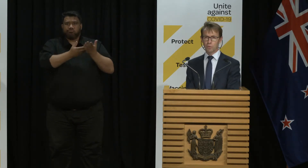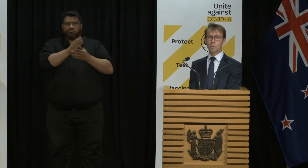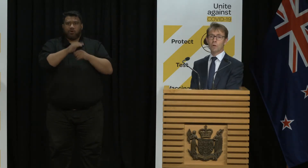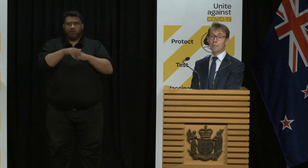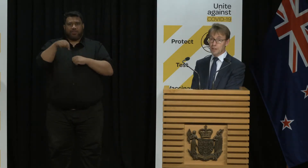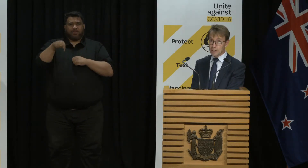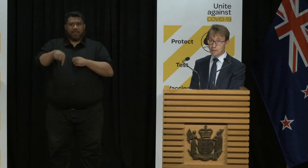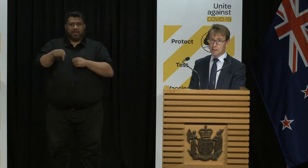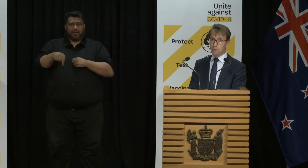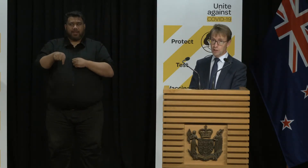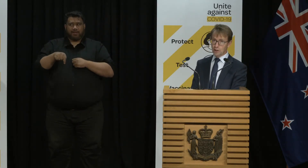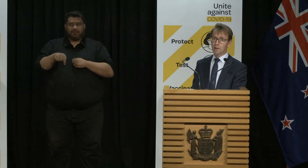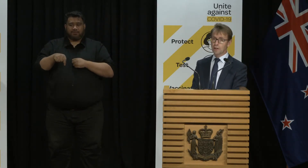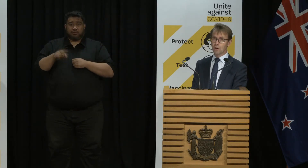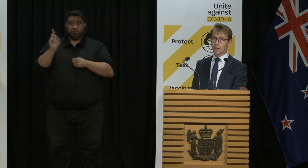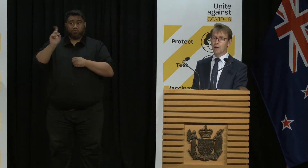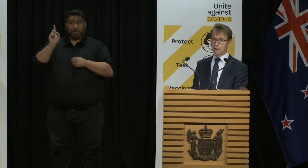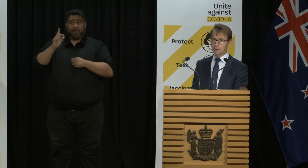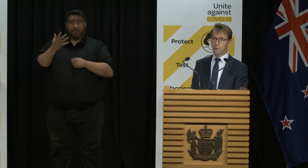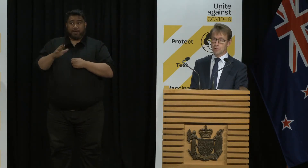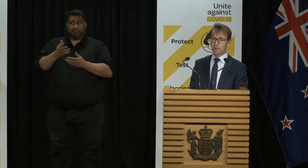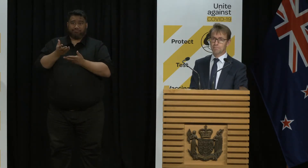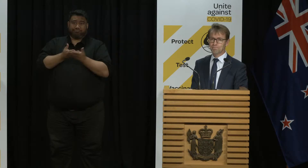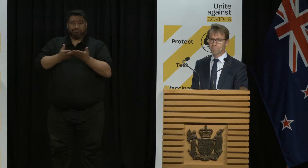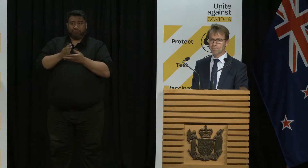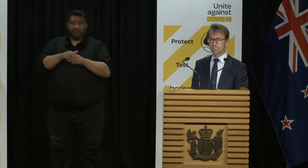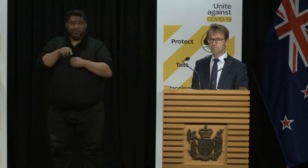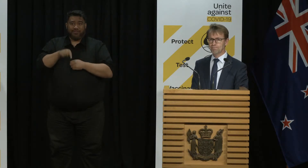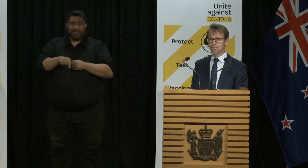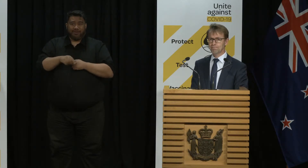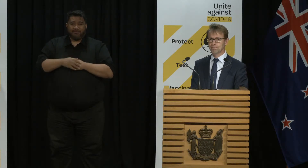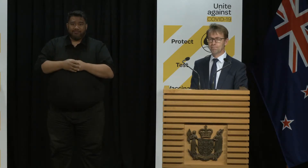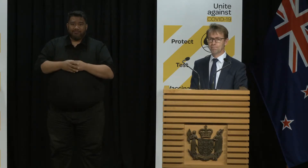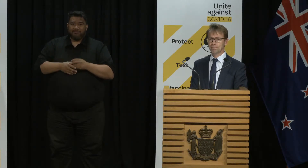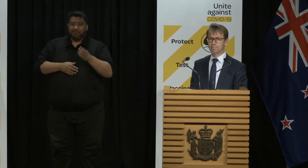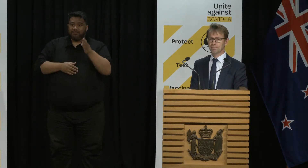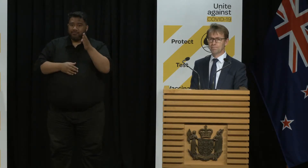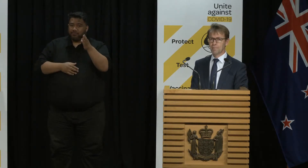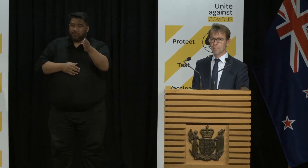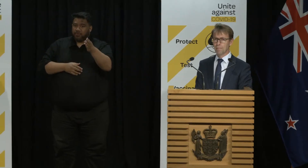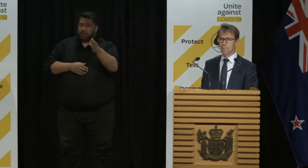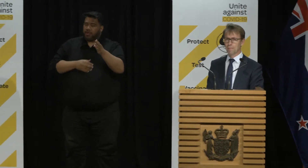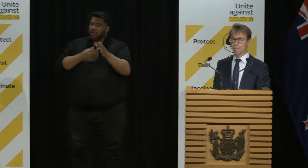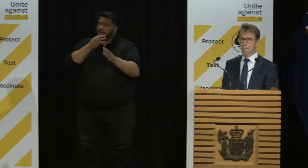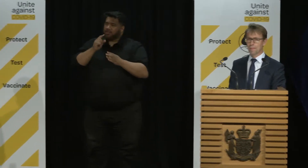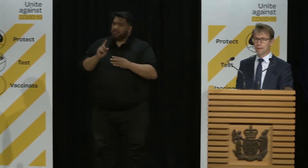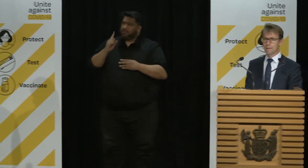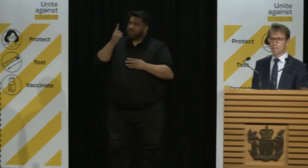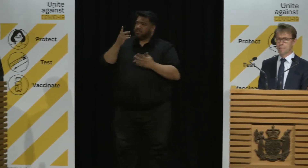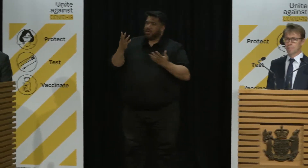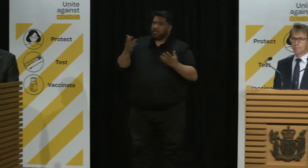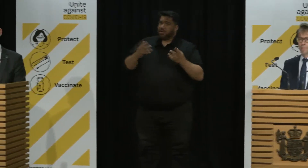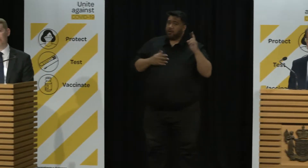if we require the paediatric dose, the supply with Pfizer. That is in active, ongoing conversation.